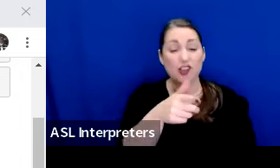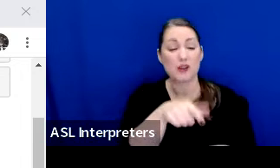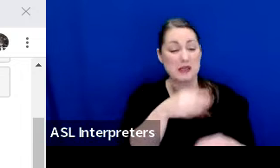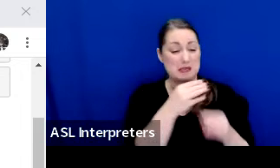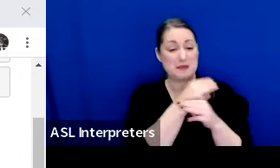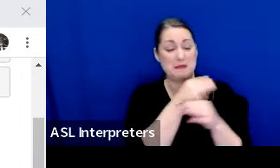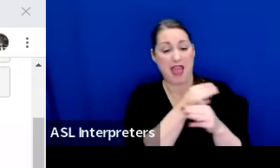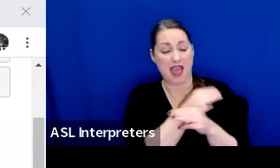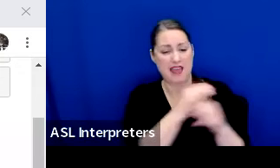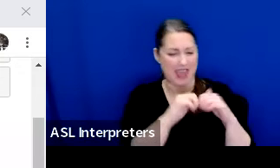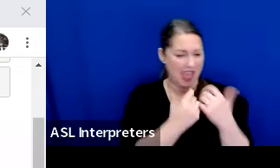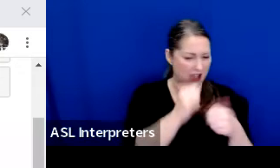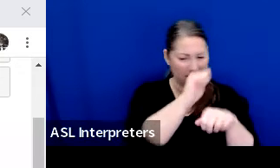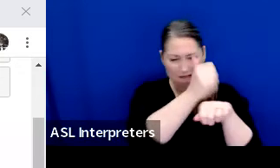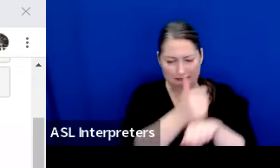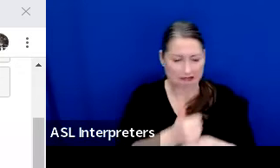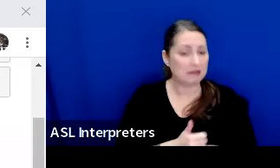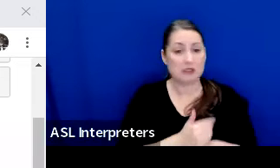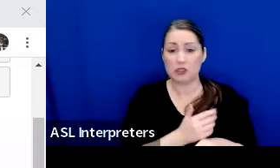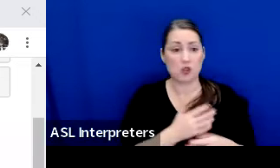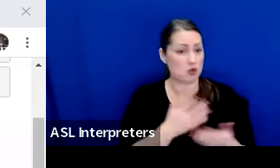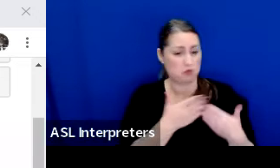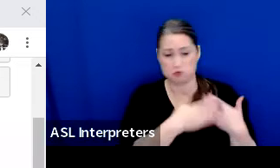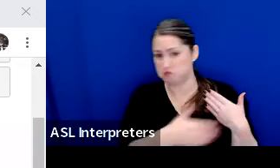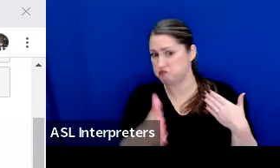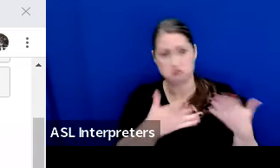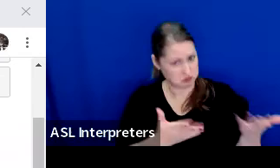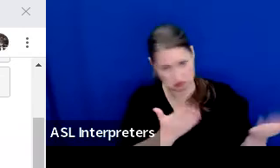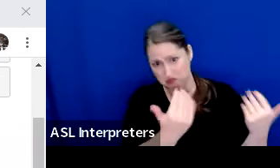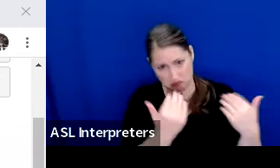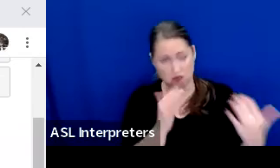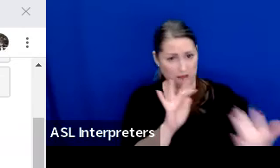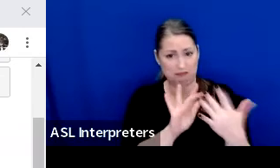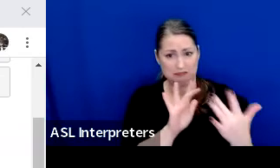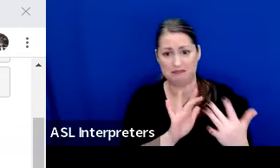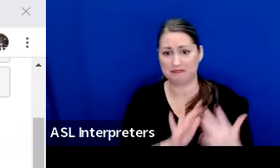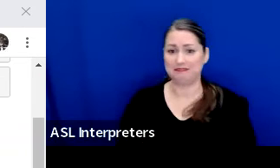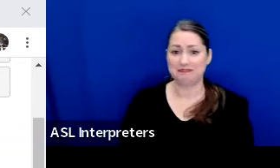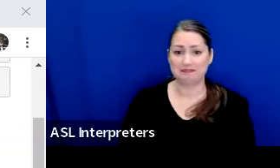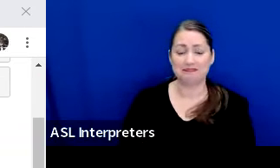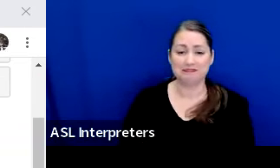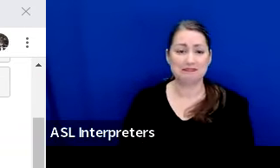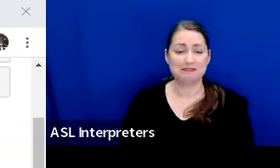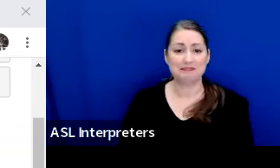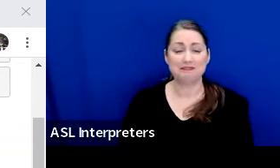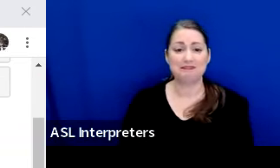and I'll always be happy and I don't mean just now, but like next week or something, I'm not going anywhere , although we do live in Tahoe